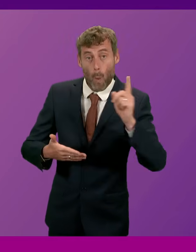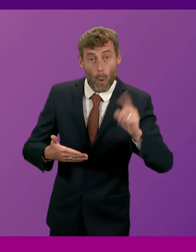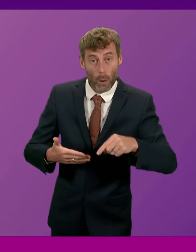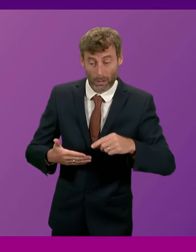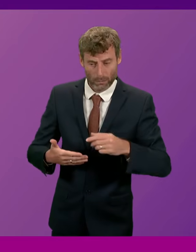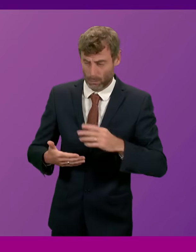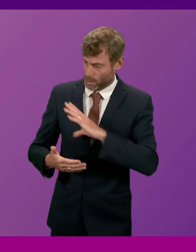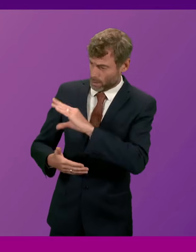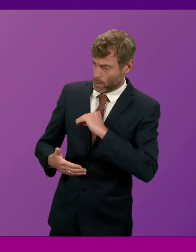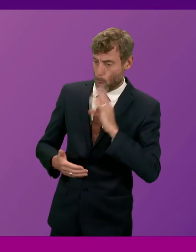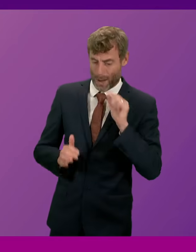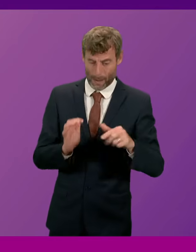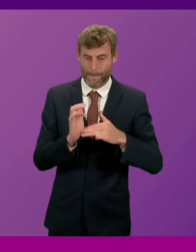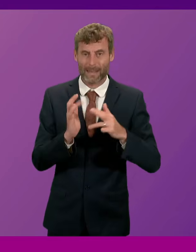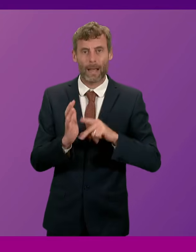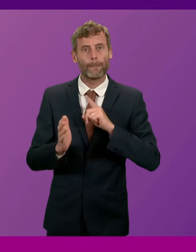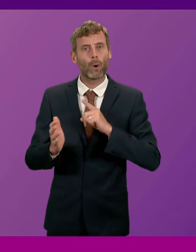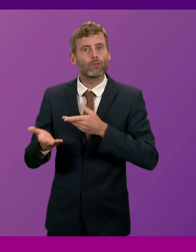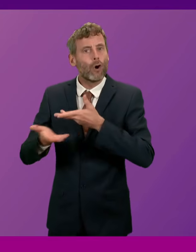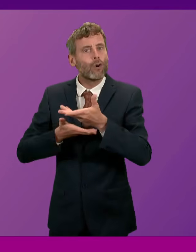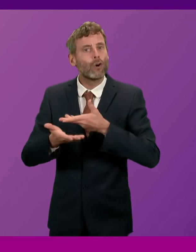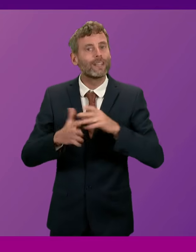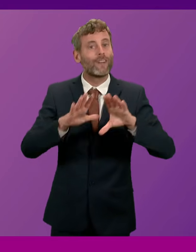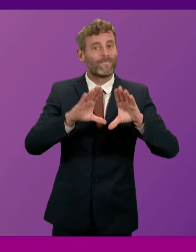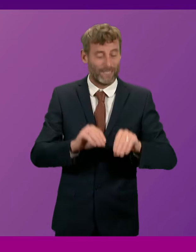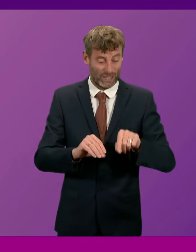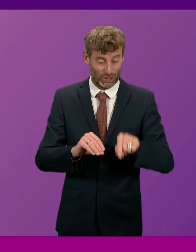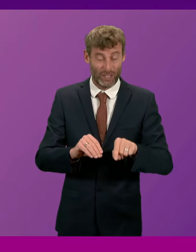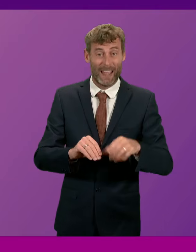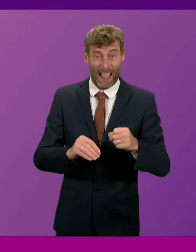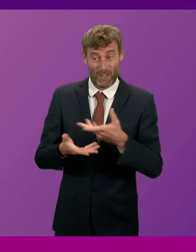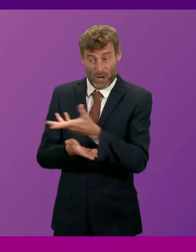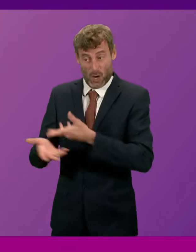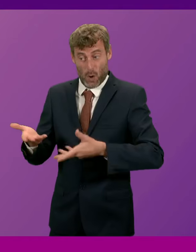when the consultation closes, will the outcome of those negotiations be announced?